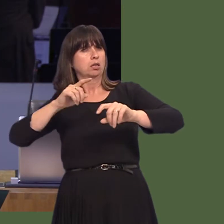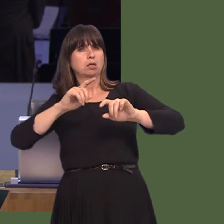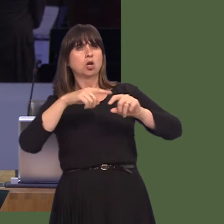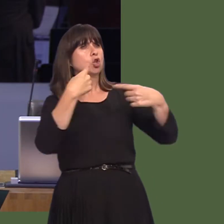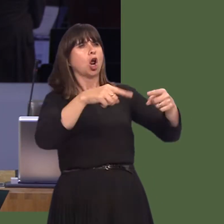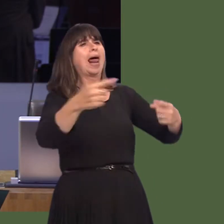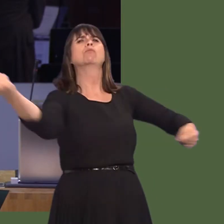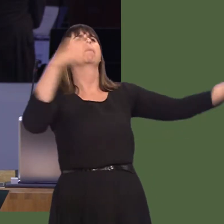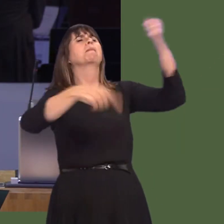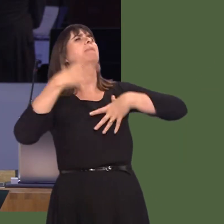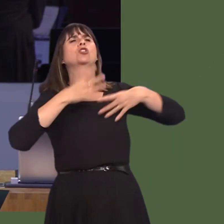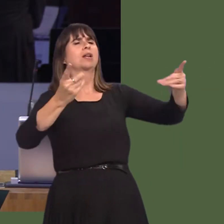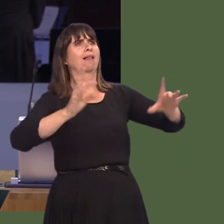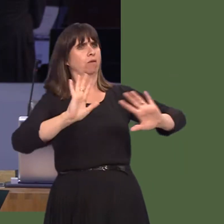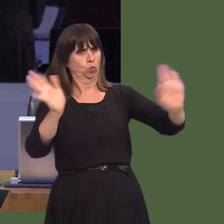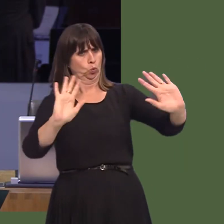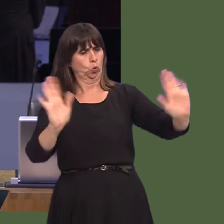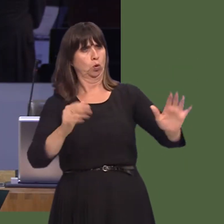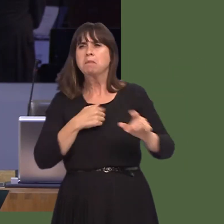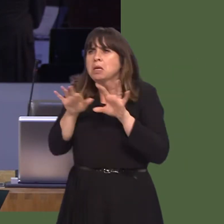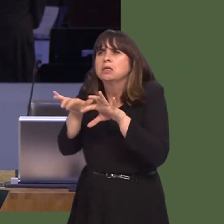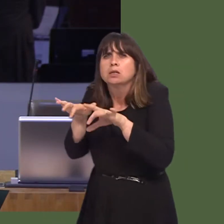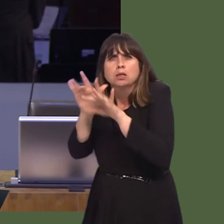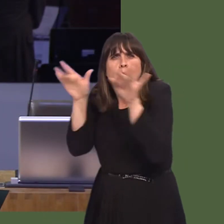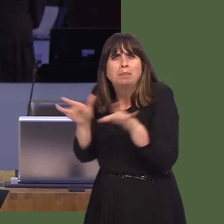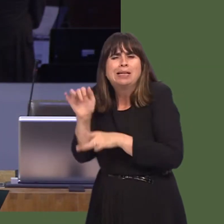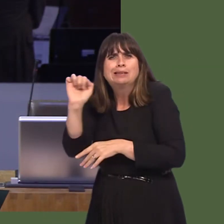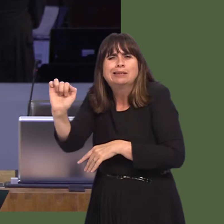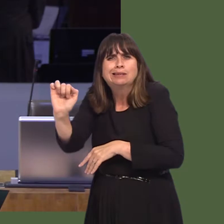And I looked at BikePark Wales's website this morning, which says: